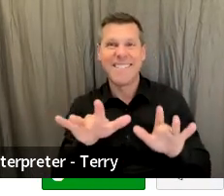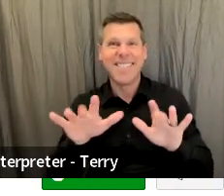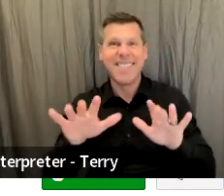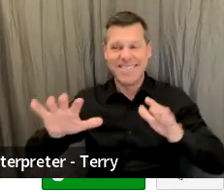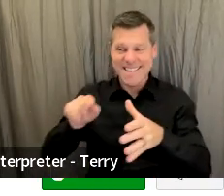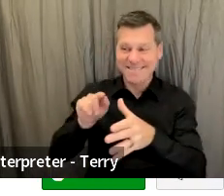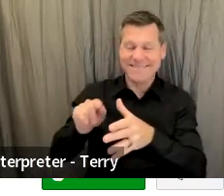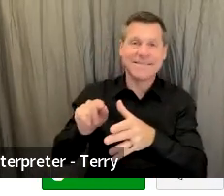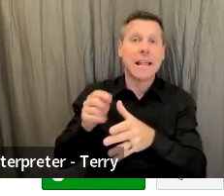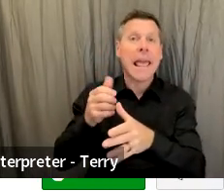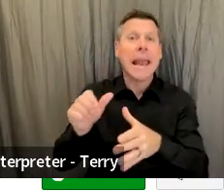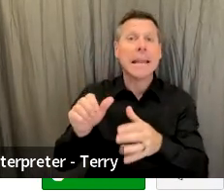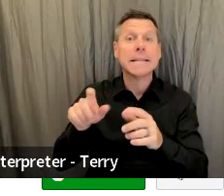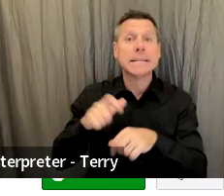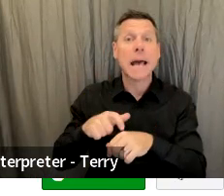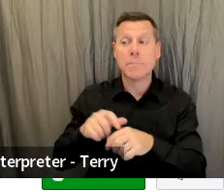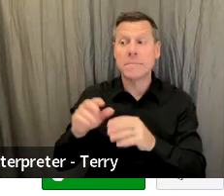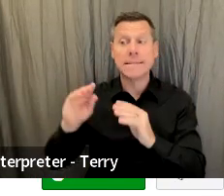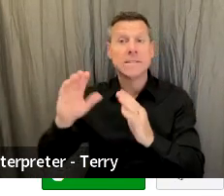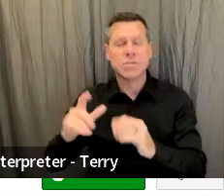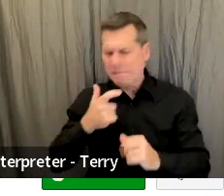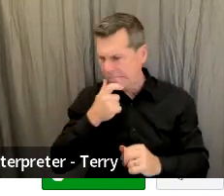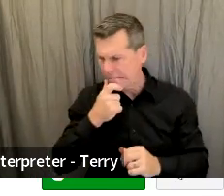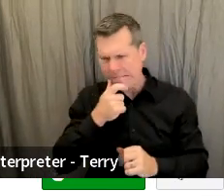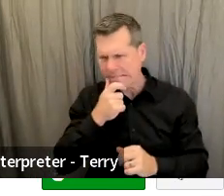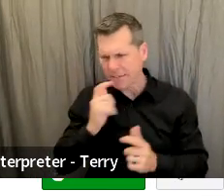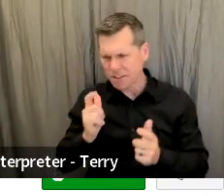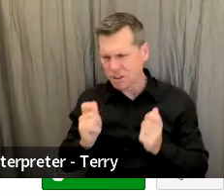would need to edit it, we we either highlighted